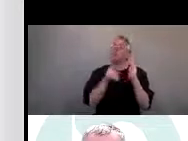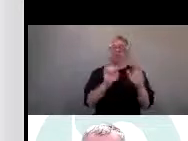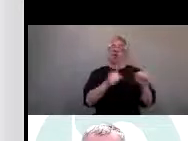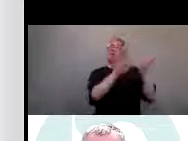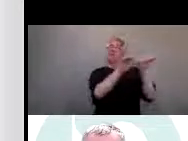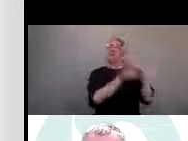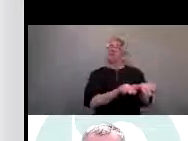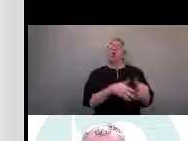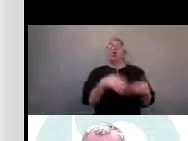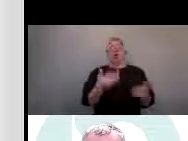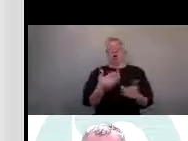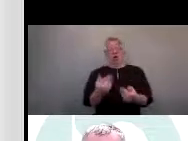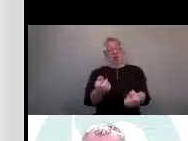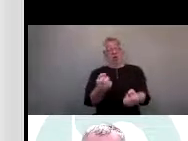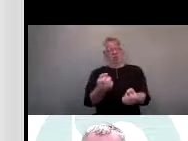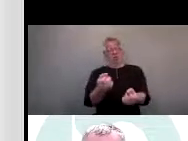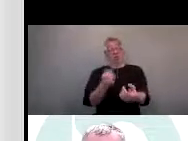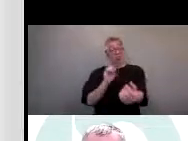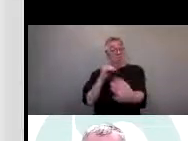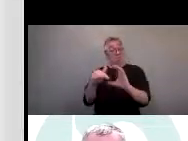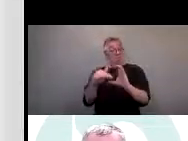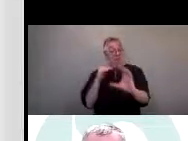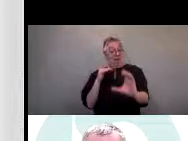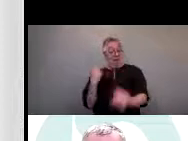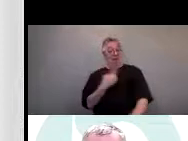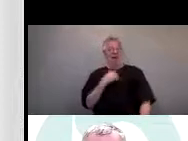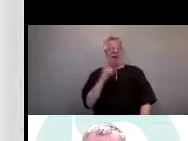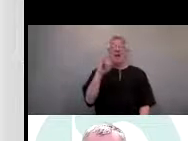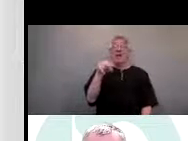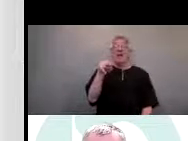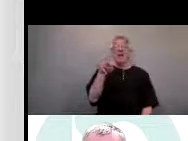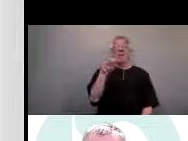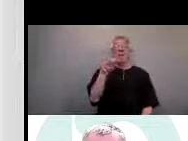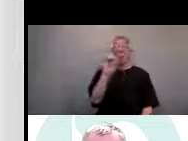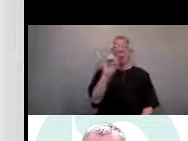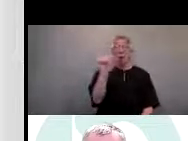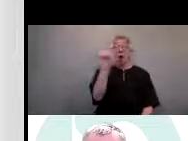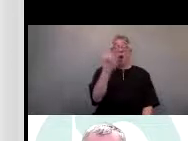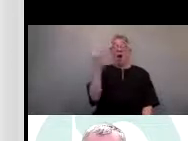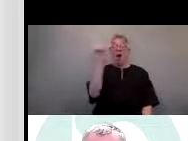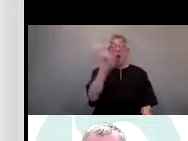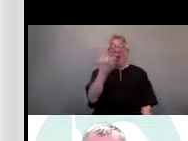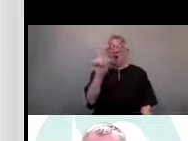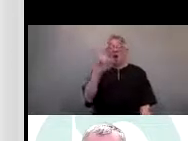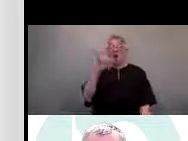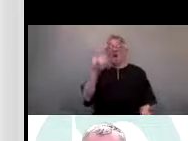will deal with whether you want to be involved in this process or you can E-mail us directly at info @ IFHOH.org.